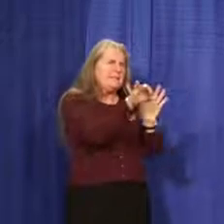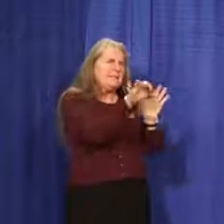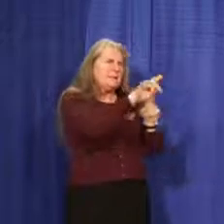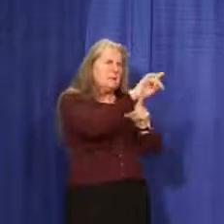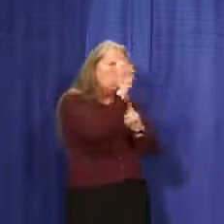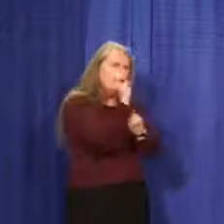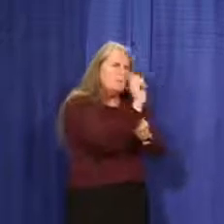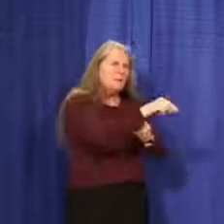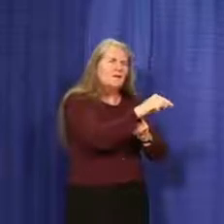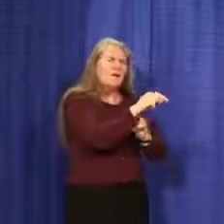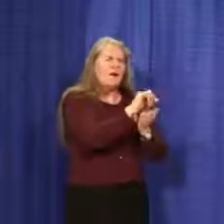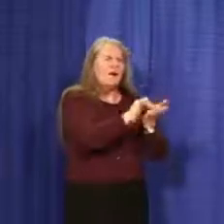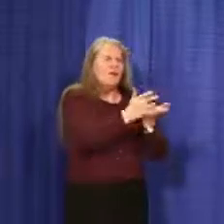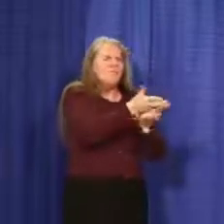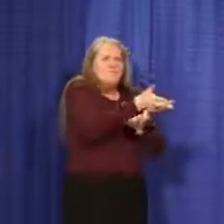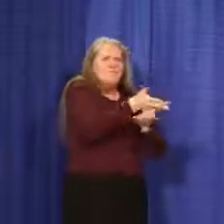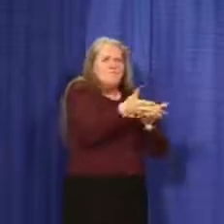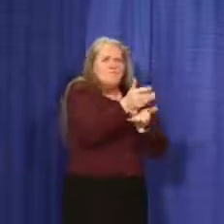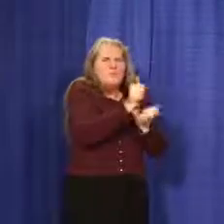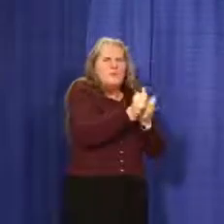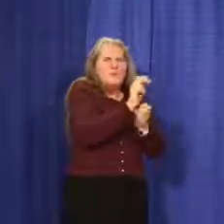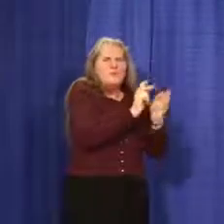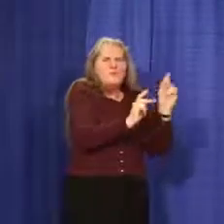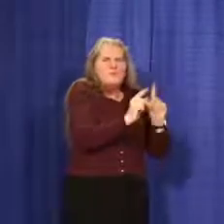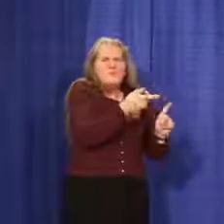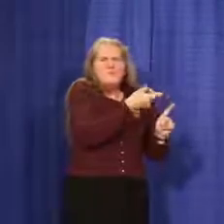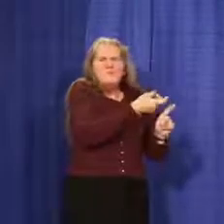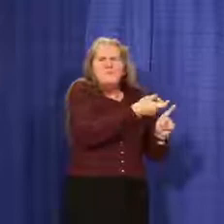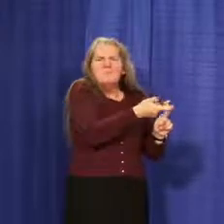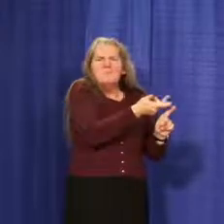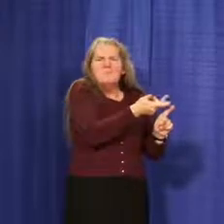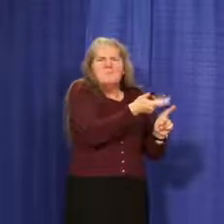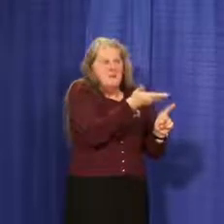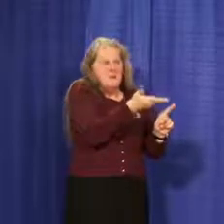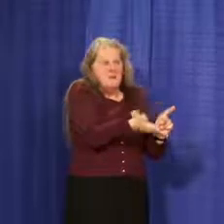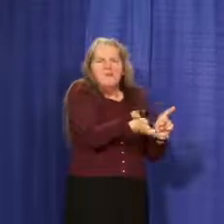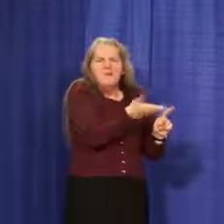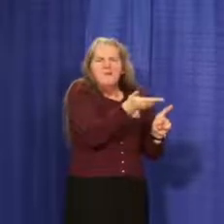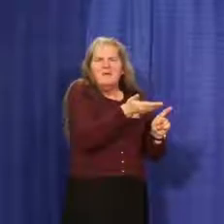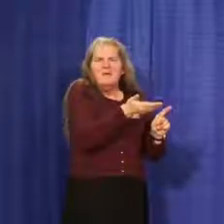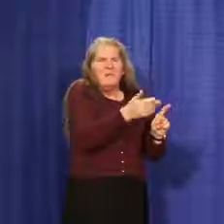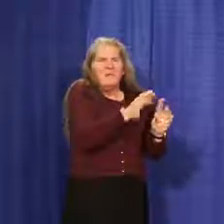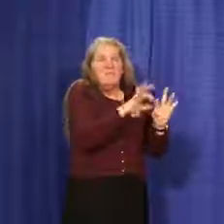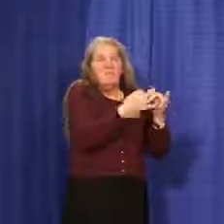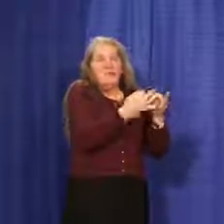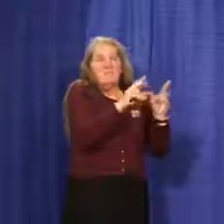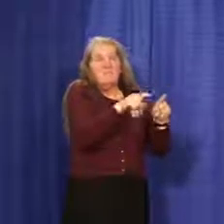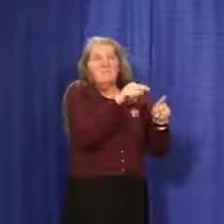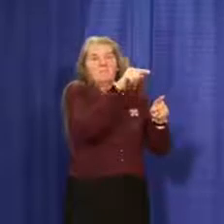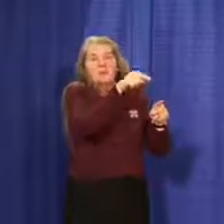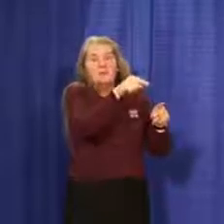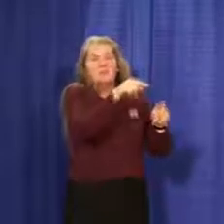question, how you talk to other individuals, say family members